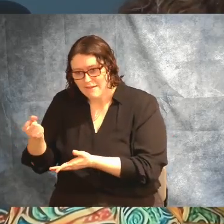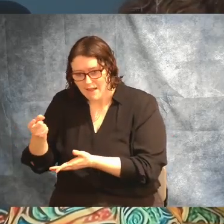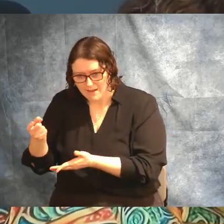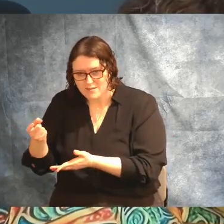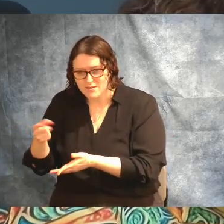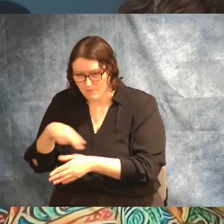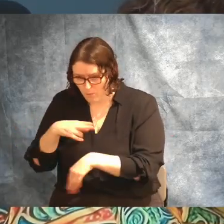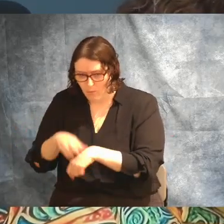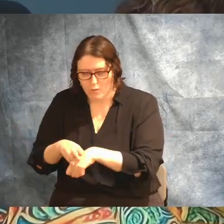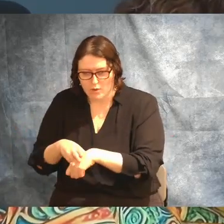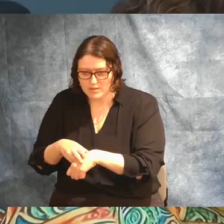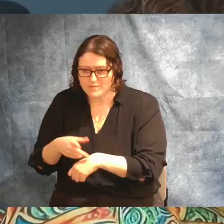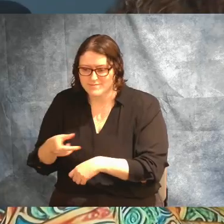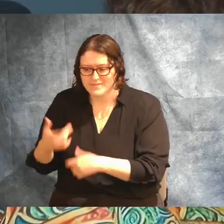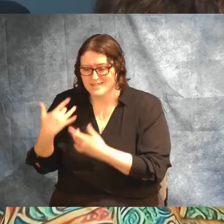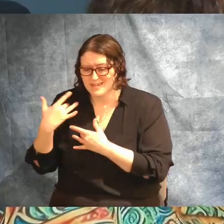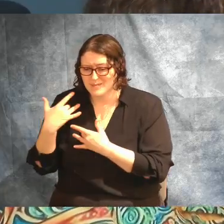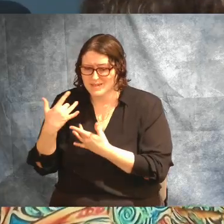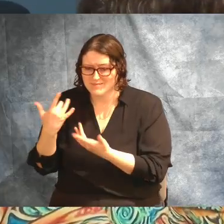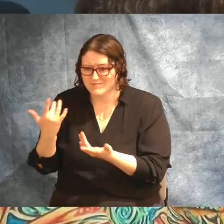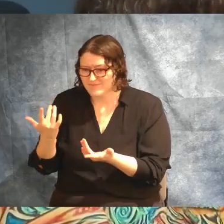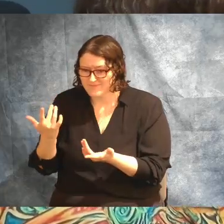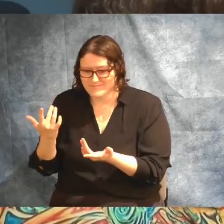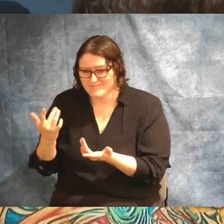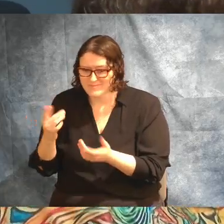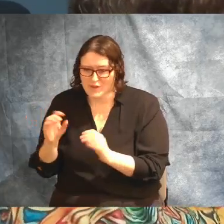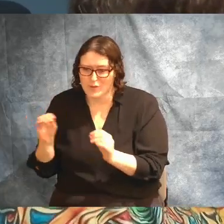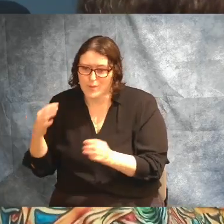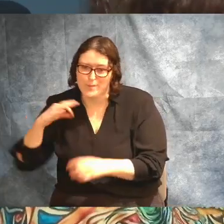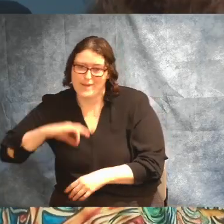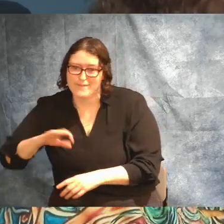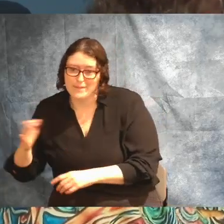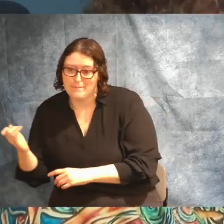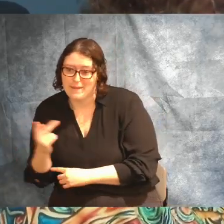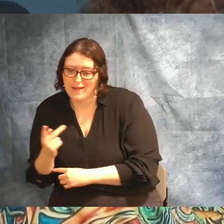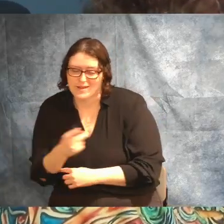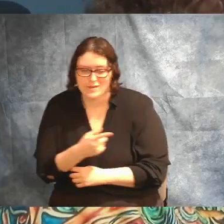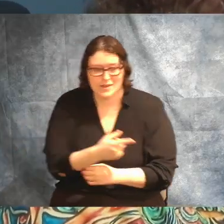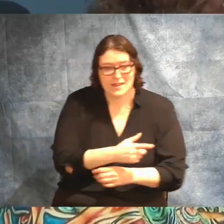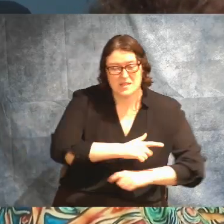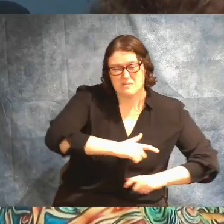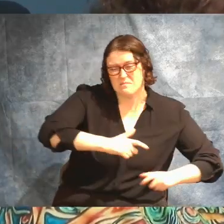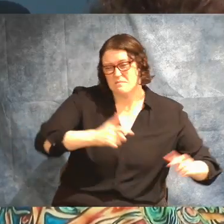but they usually don't get anything back. And then it's the big ones that come in and get millions.